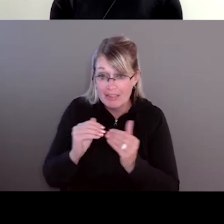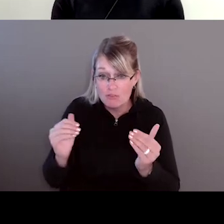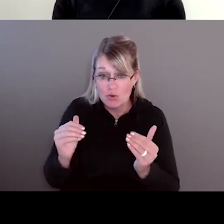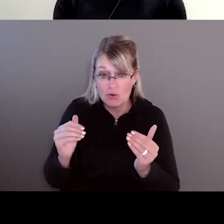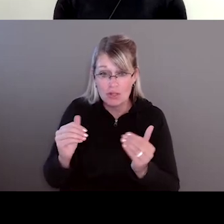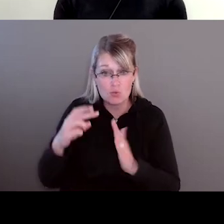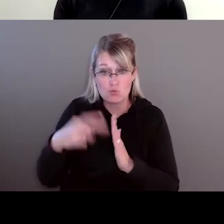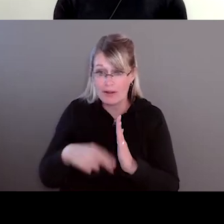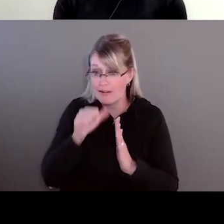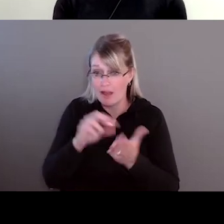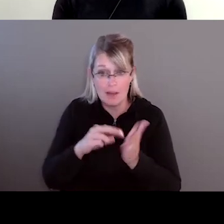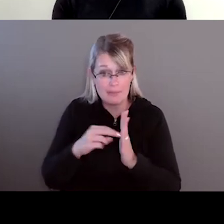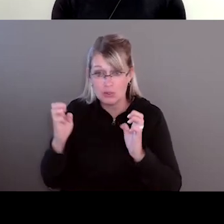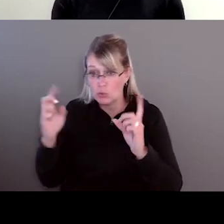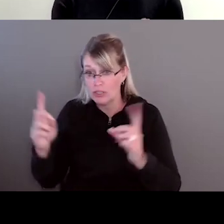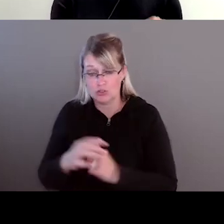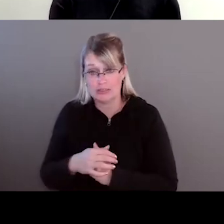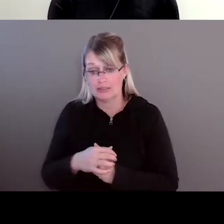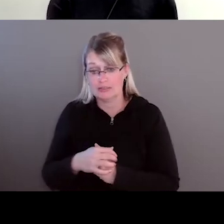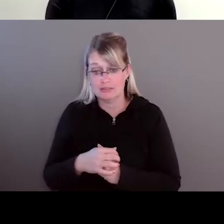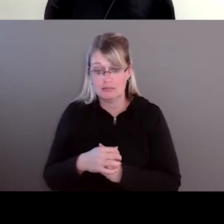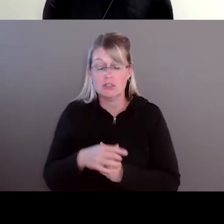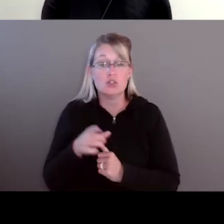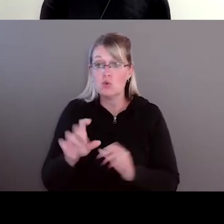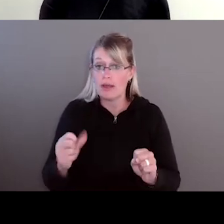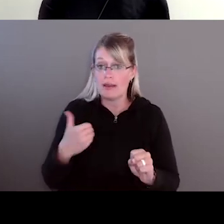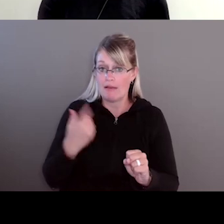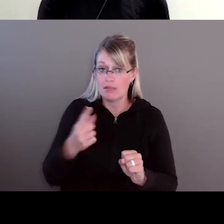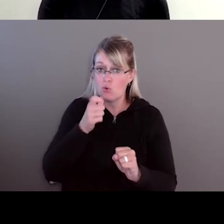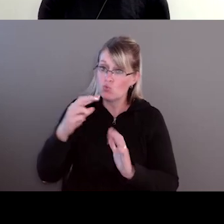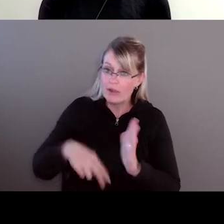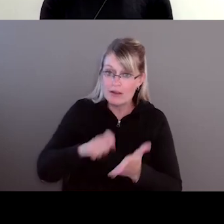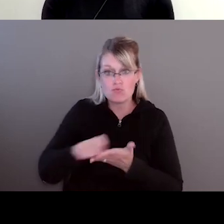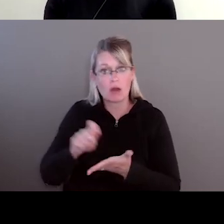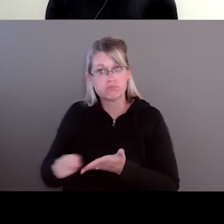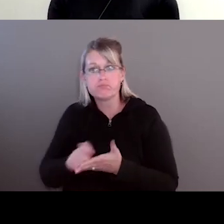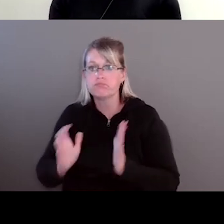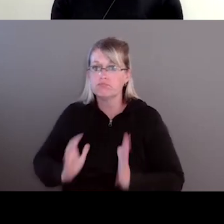mean education. You can have someone who can read and write but that doesn't necessarily